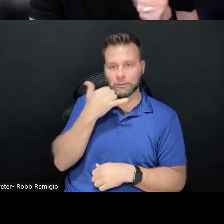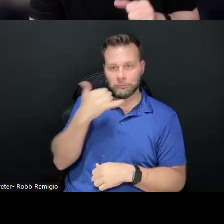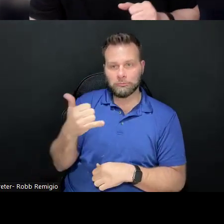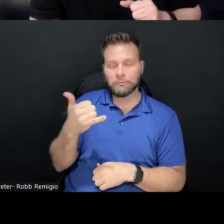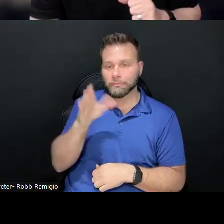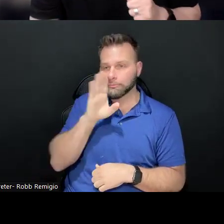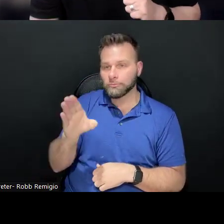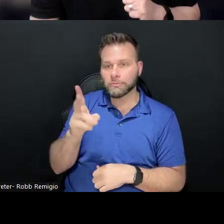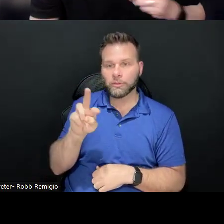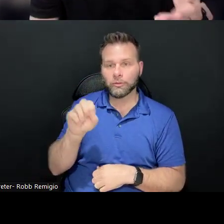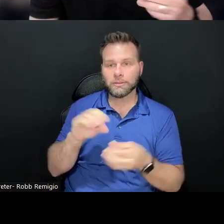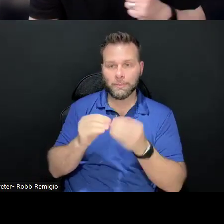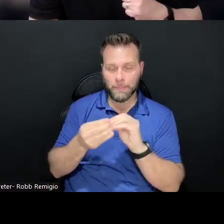directly with their videophone number.